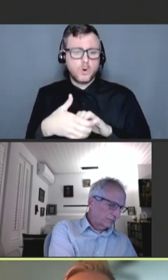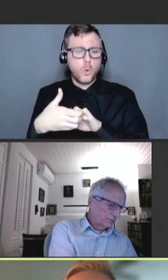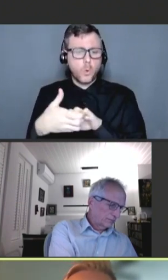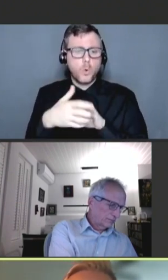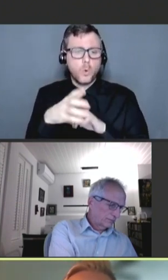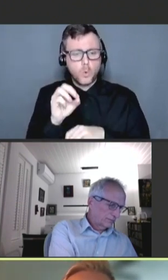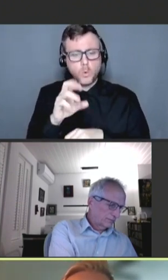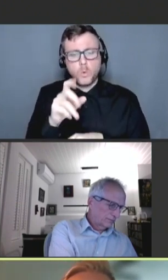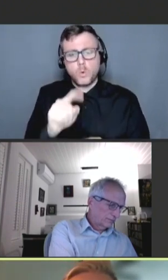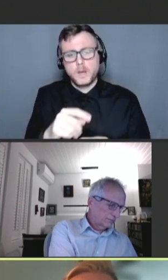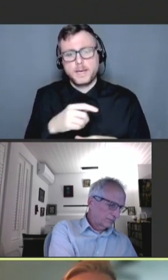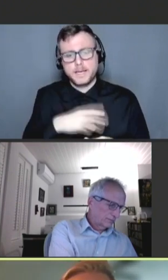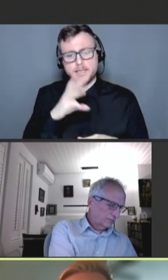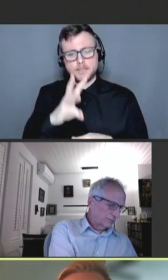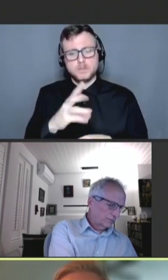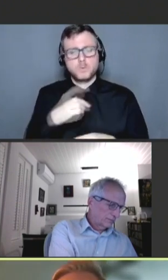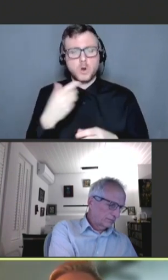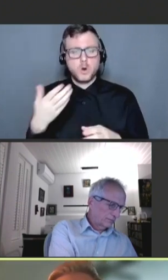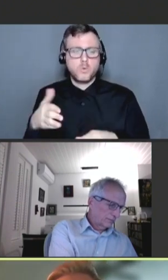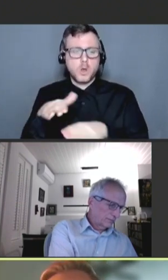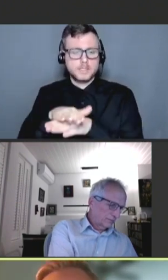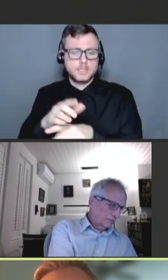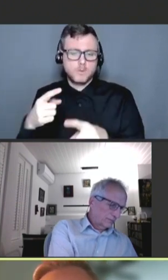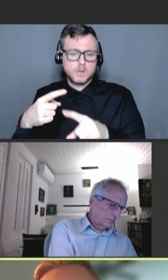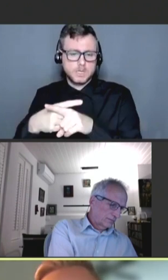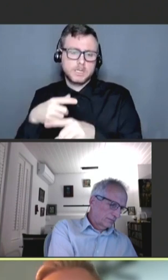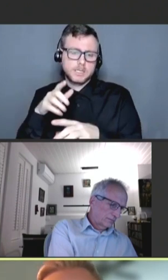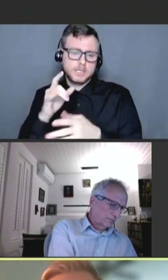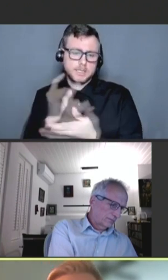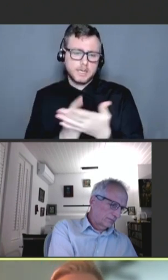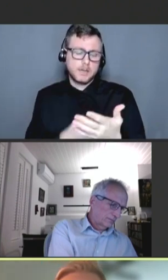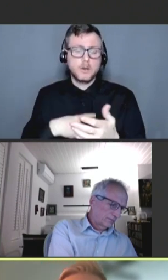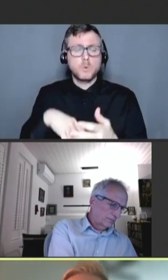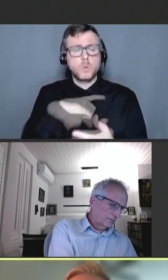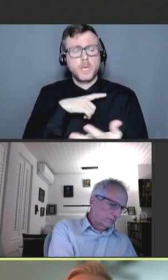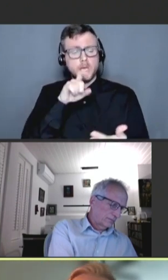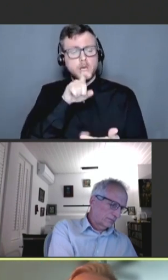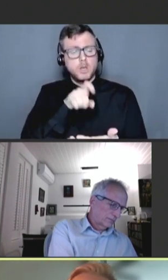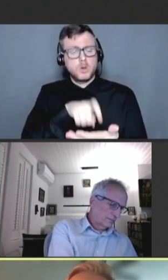longitudinal design. Overall, we identified two types of studies, according to the relationship